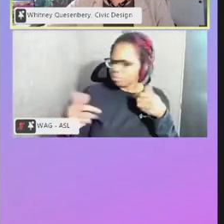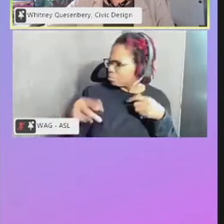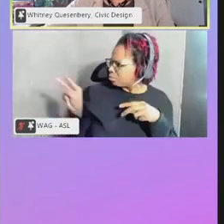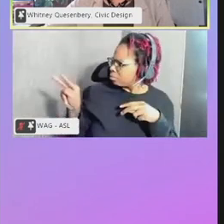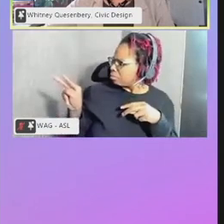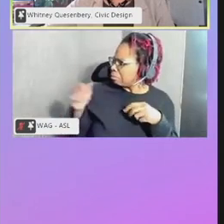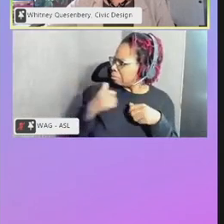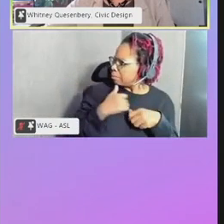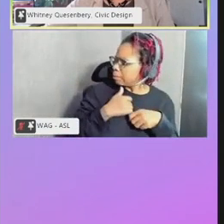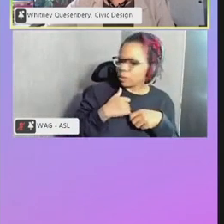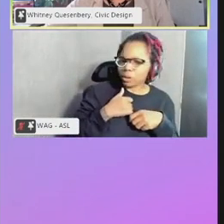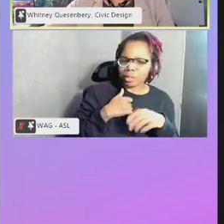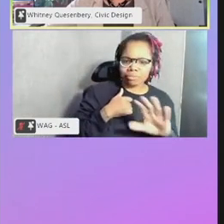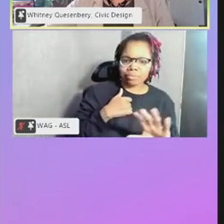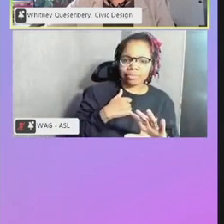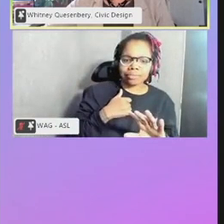things that happened was that